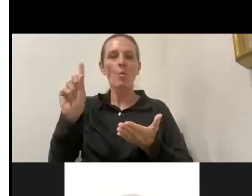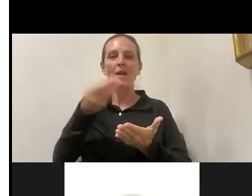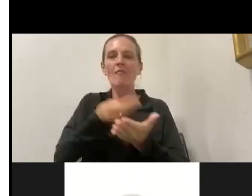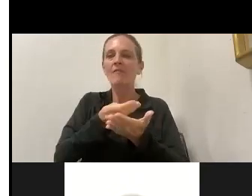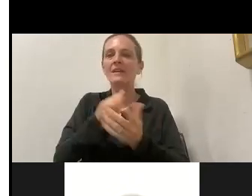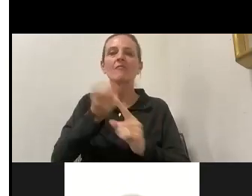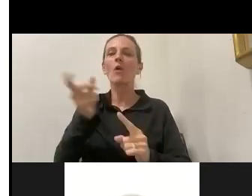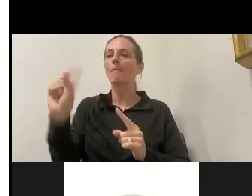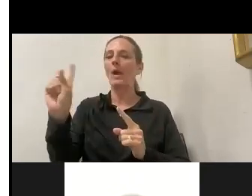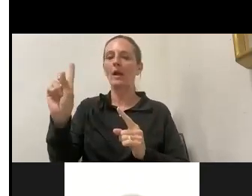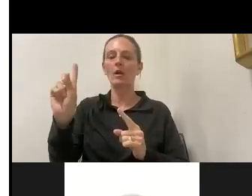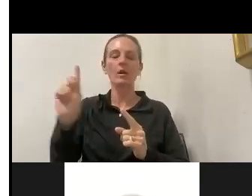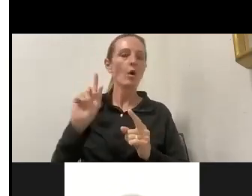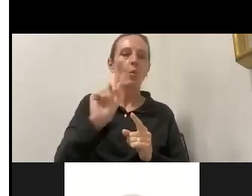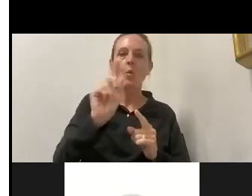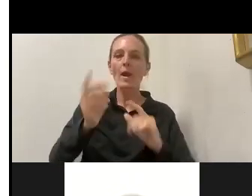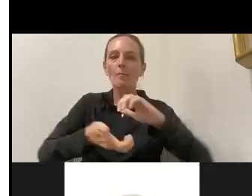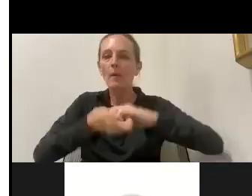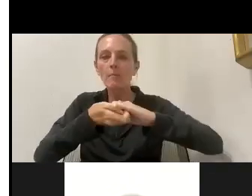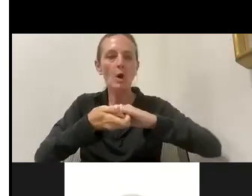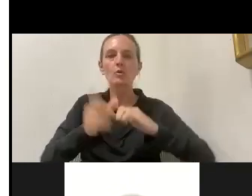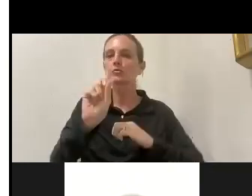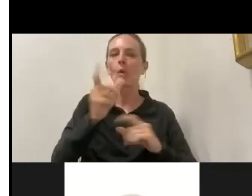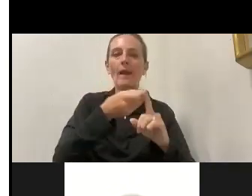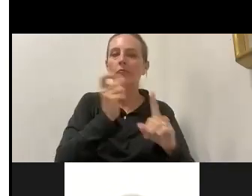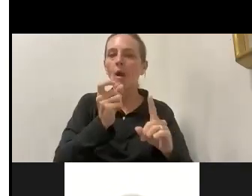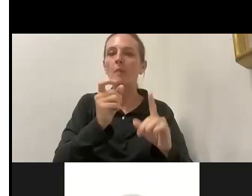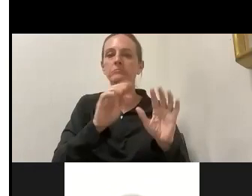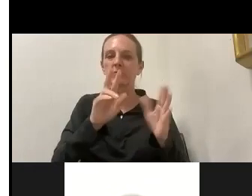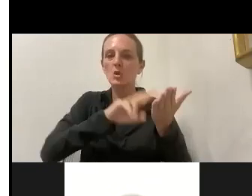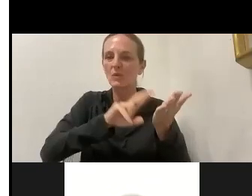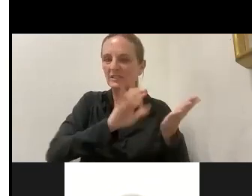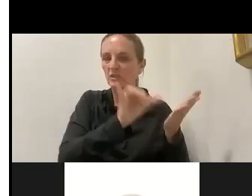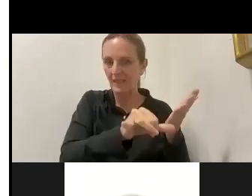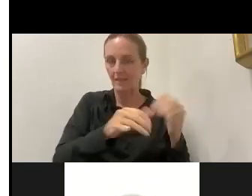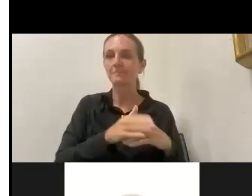Then you’re going to reach out to funders and get more information about that grant. You can